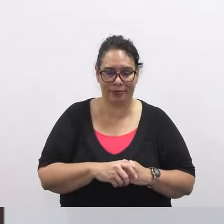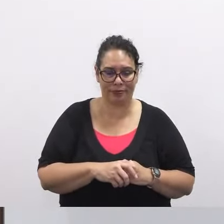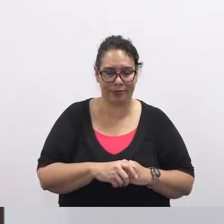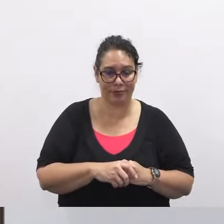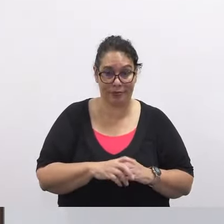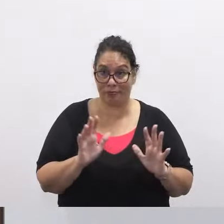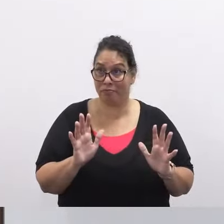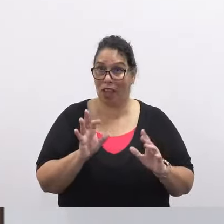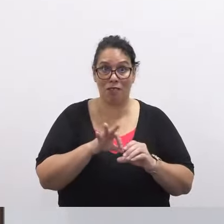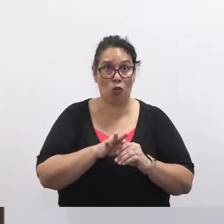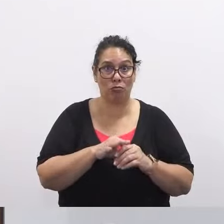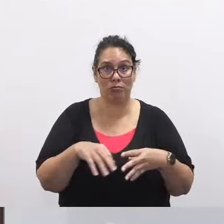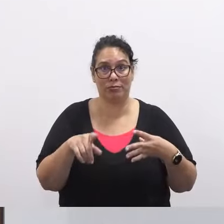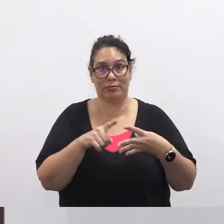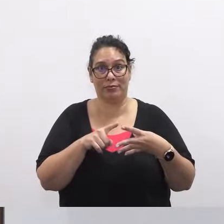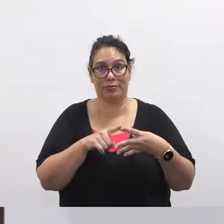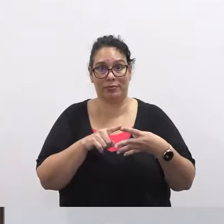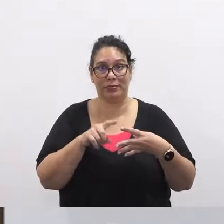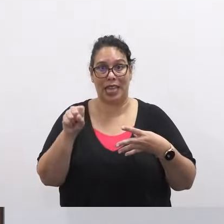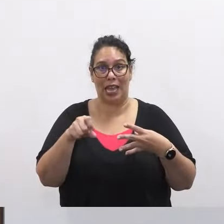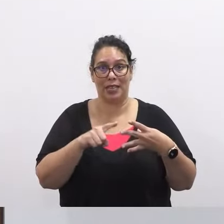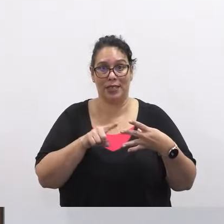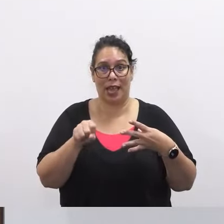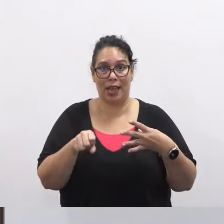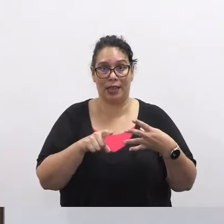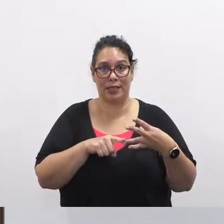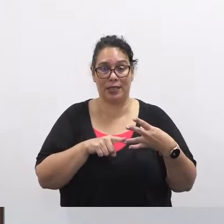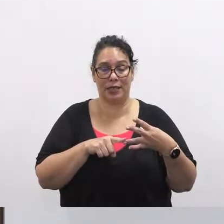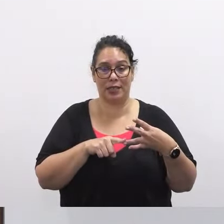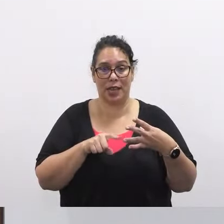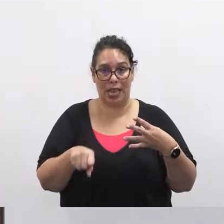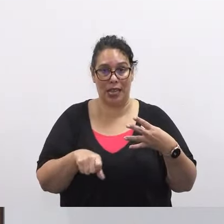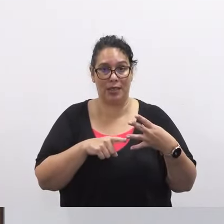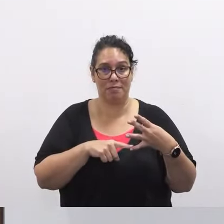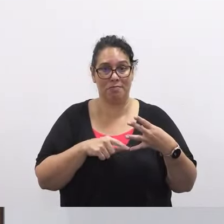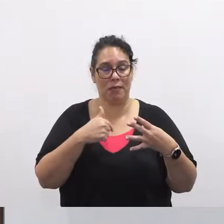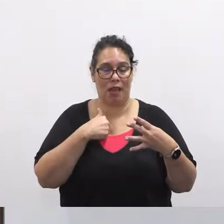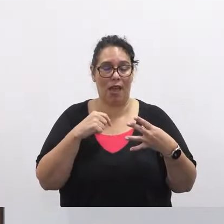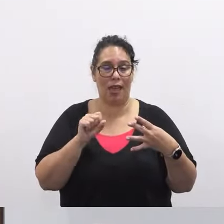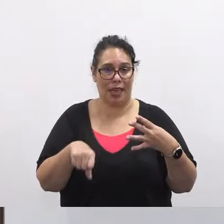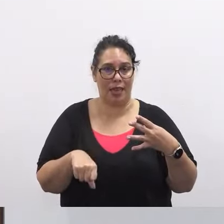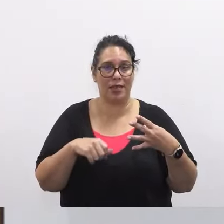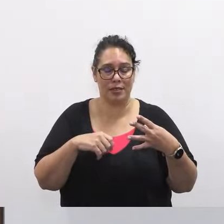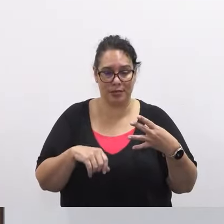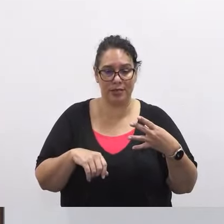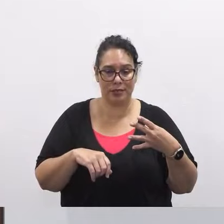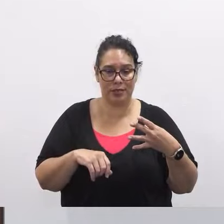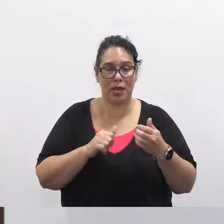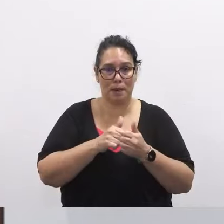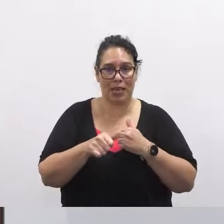Let's take a vote, Mr. Otto? Aye. Ms. Kerr. - Aye. Mr. Miller. - Aye. And I also vote aye so that passes four, zero.